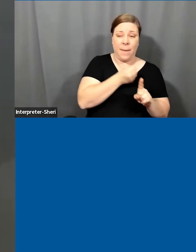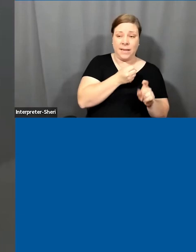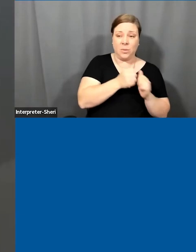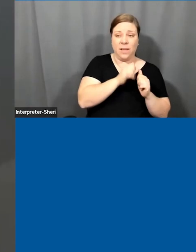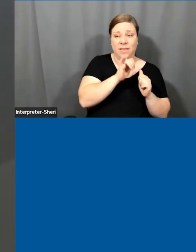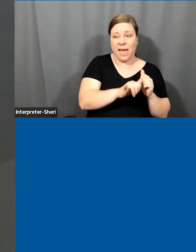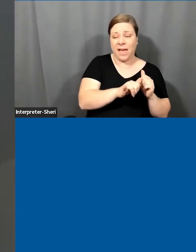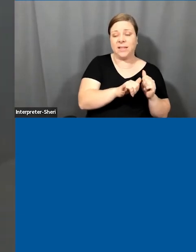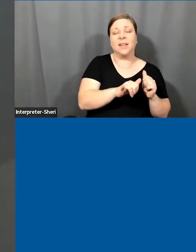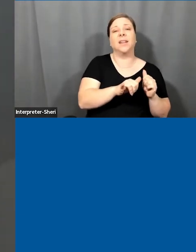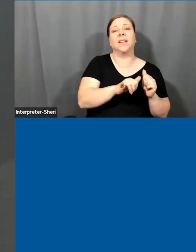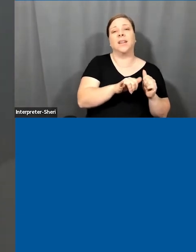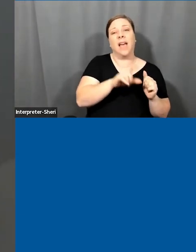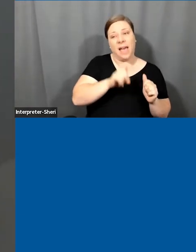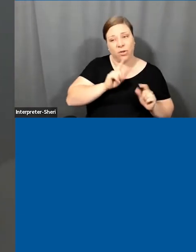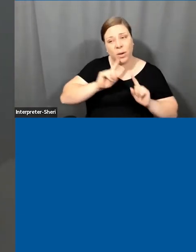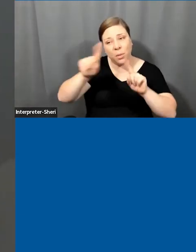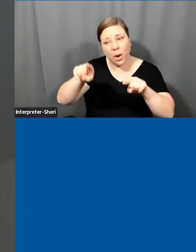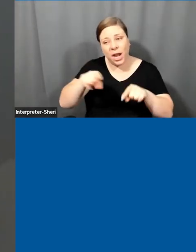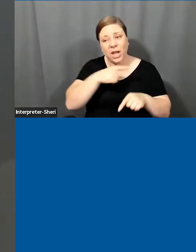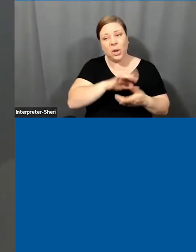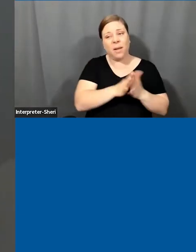you get tired of being the one to report and complain.